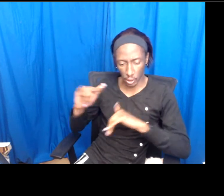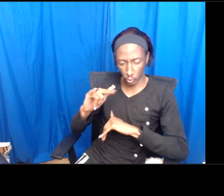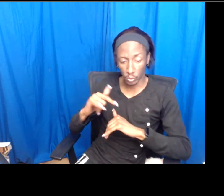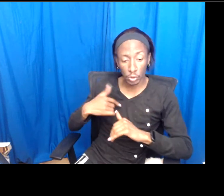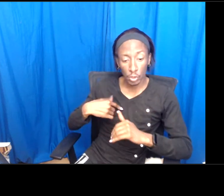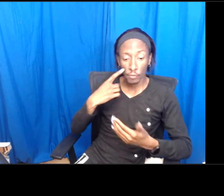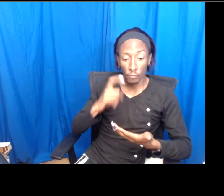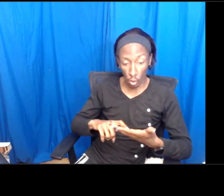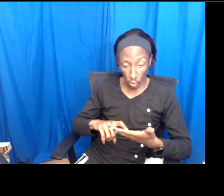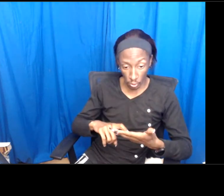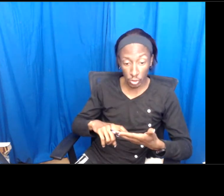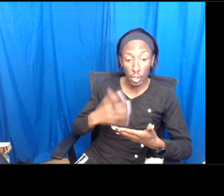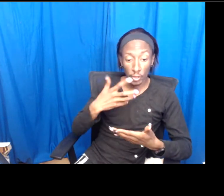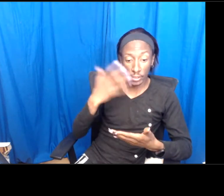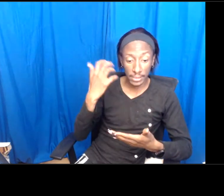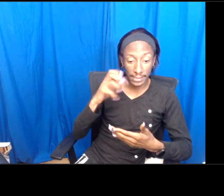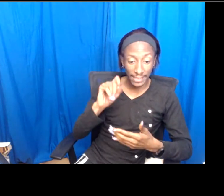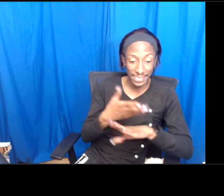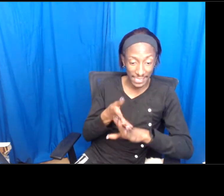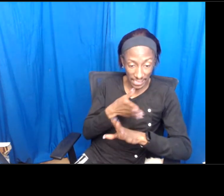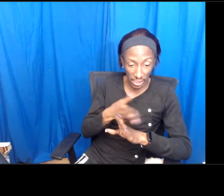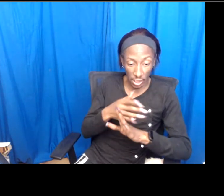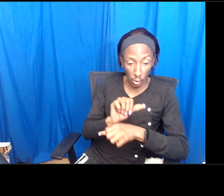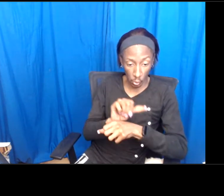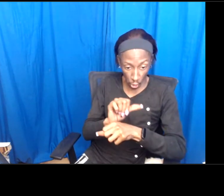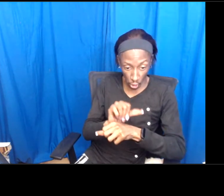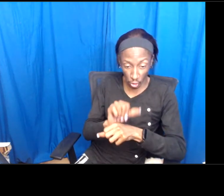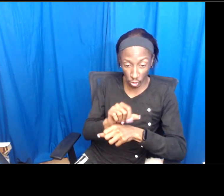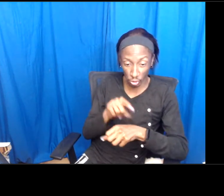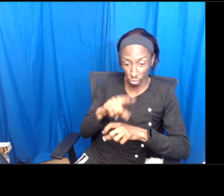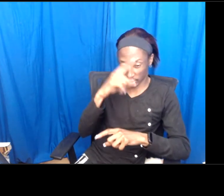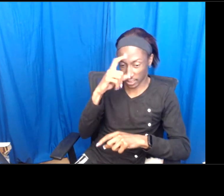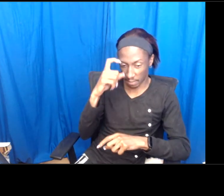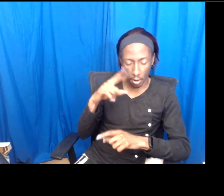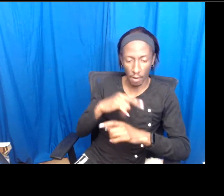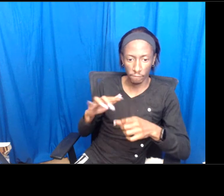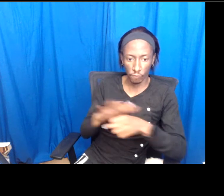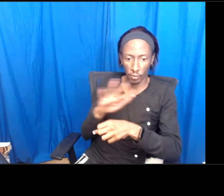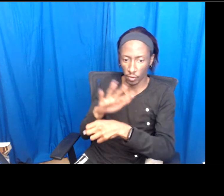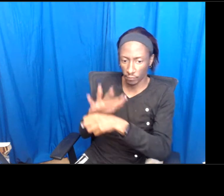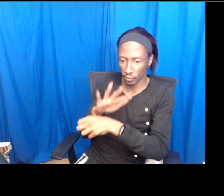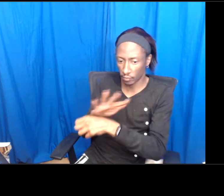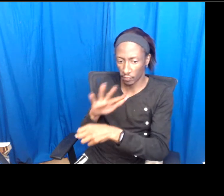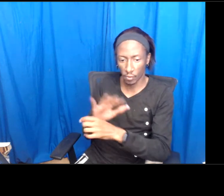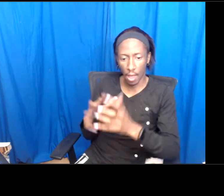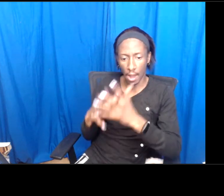Fur seal in the Summer are insane. They're just full of screaming fur seals. Lots of movement, lots of activity.